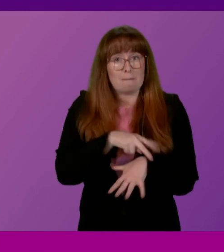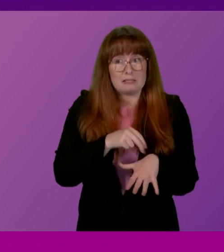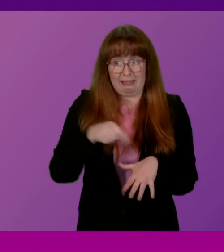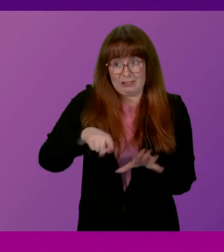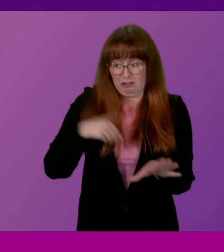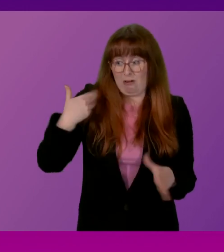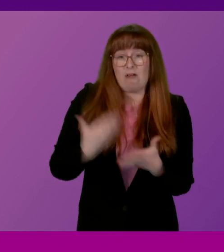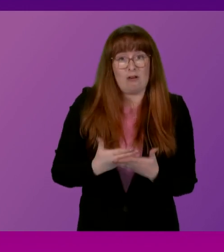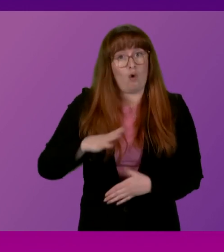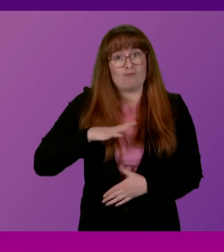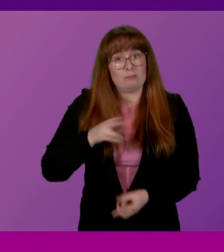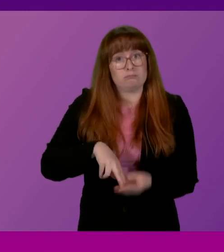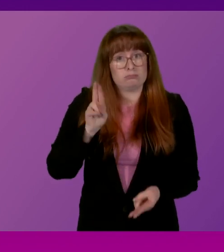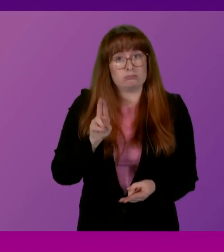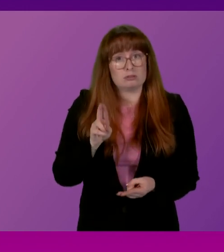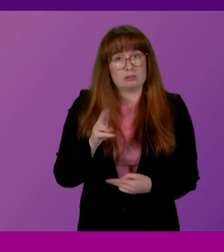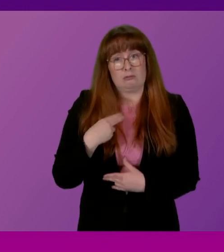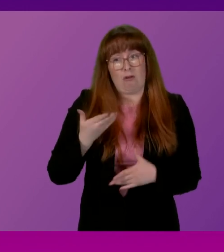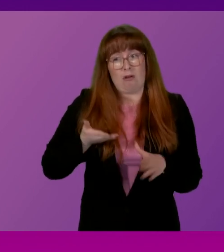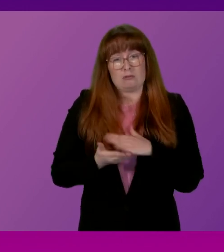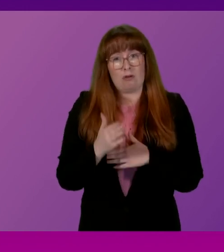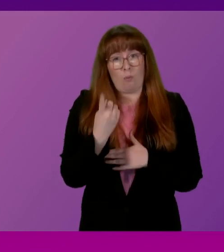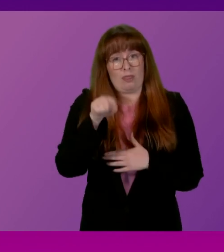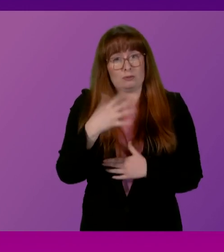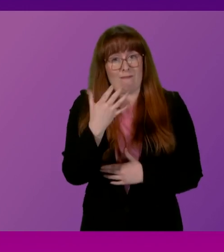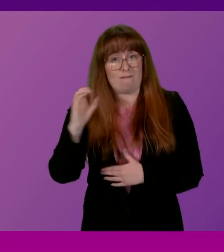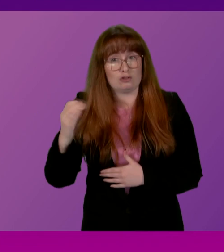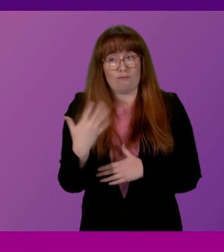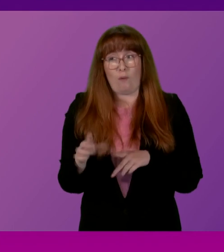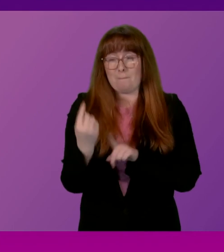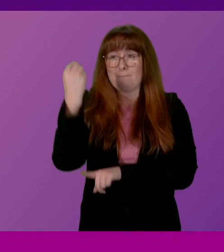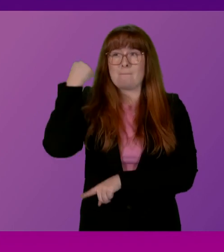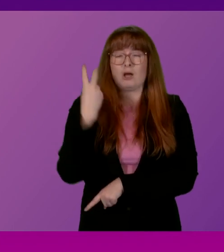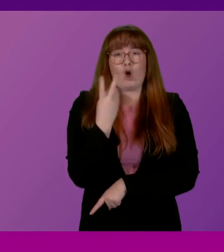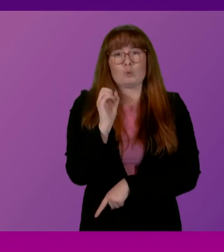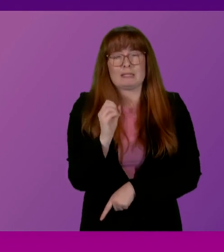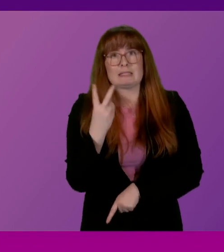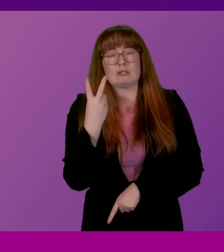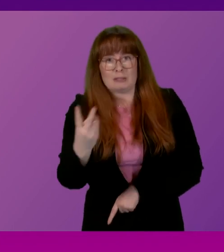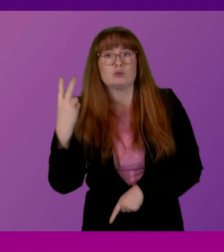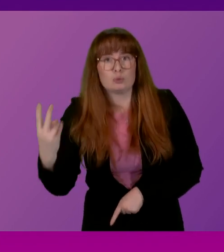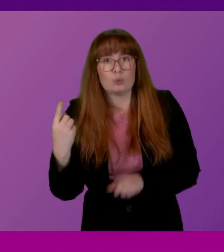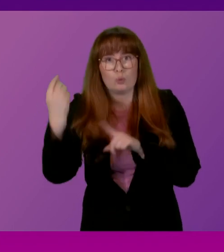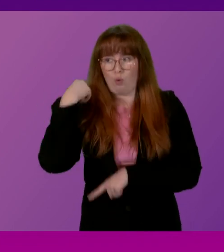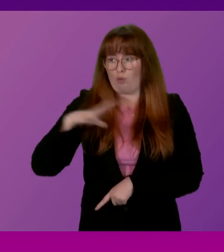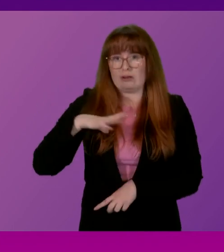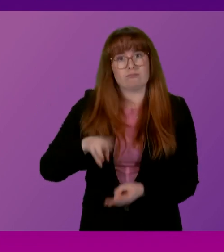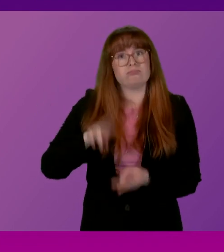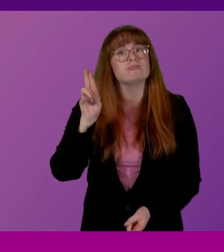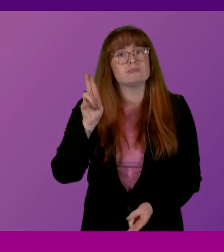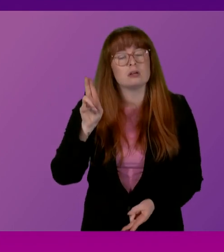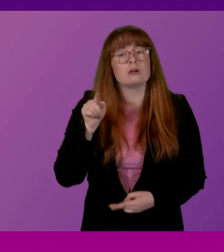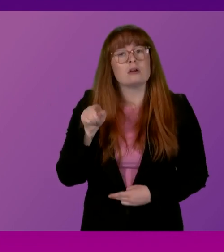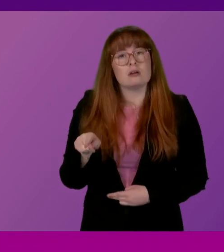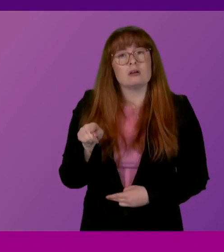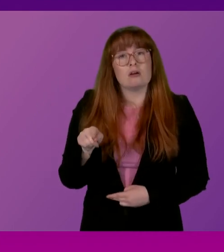that it has recruited just shy of 1,500 officers since the beginning of 2022.